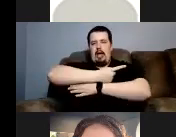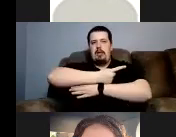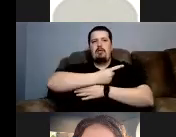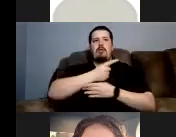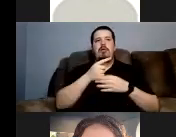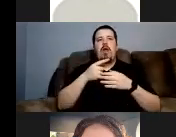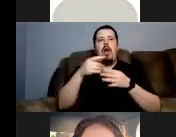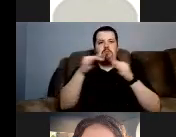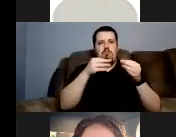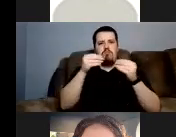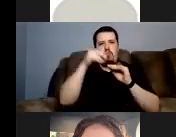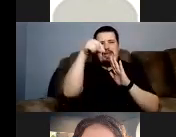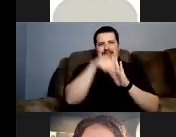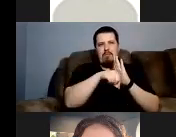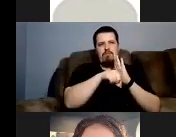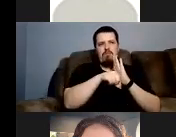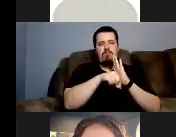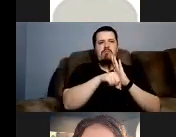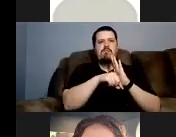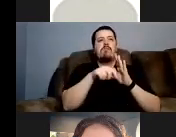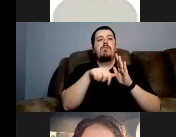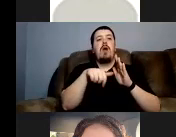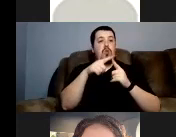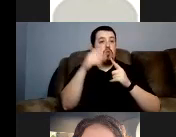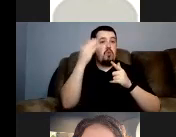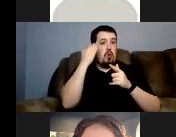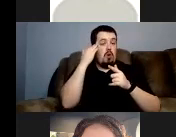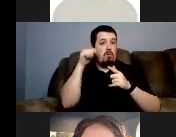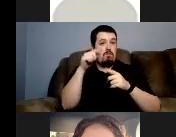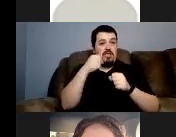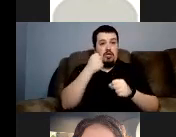more in-depth about those. Other things to know about the session this year, it's the second year